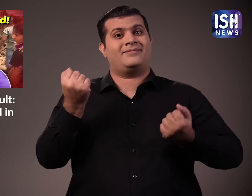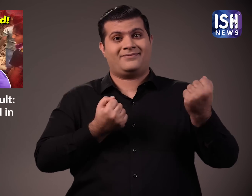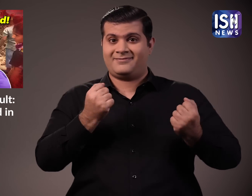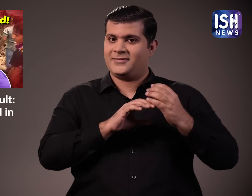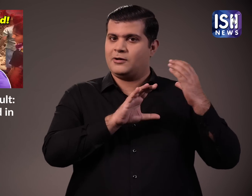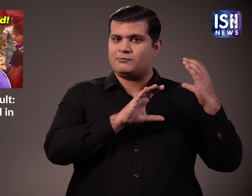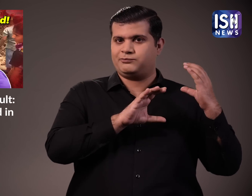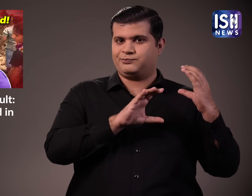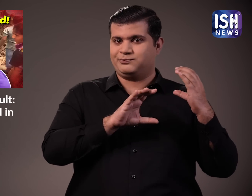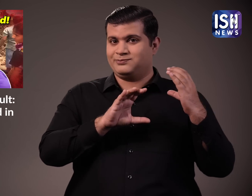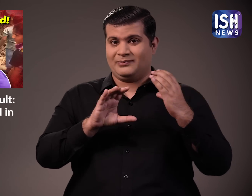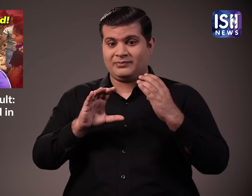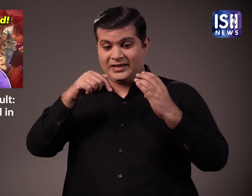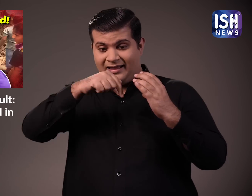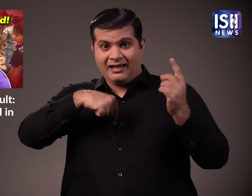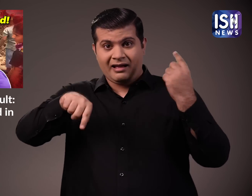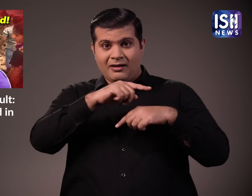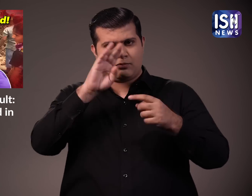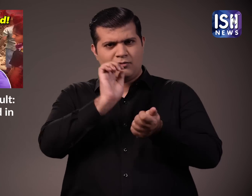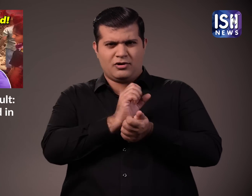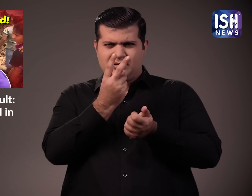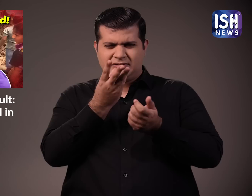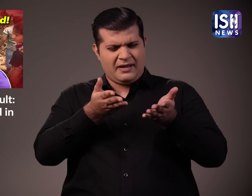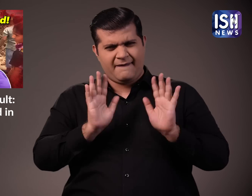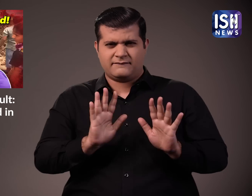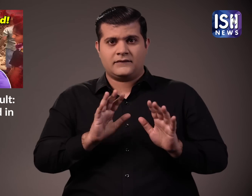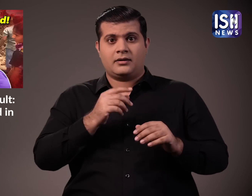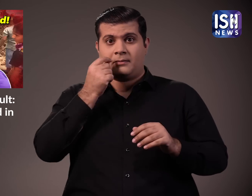While police officers were escorting Akshay in the police van,